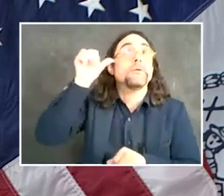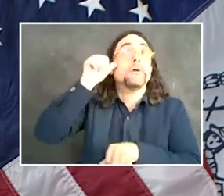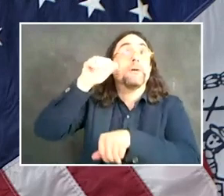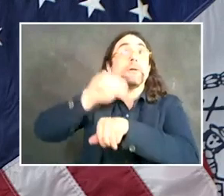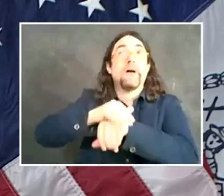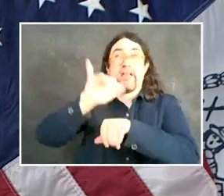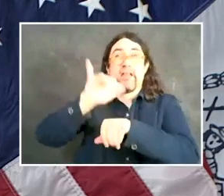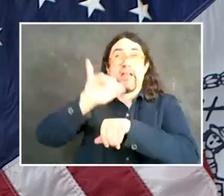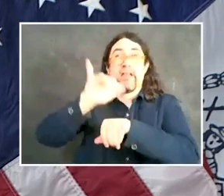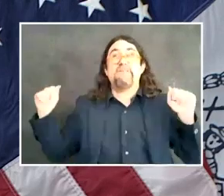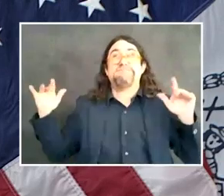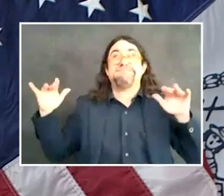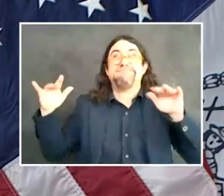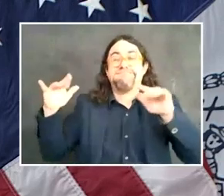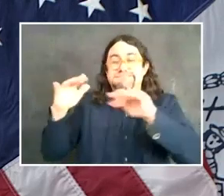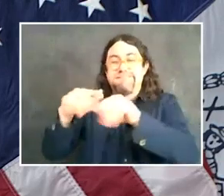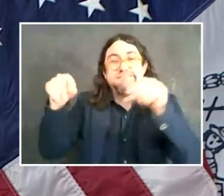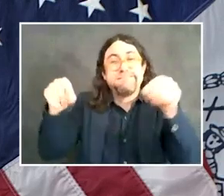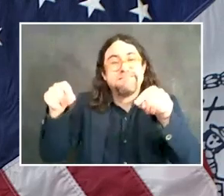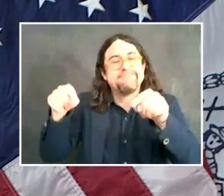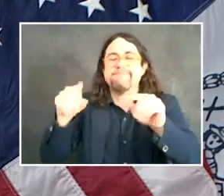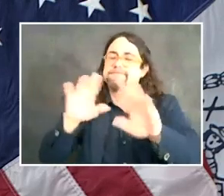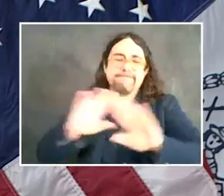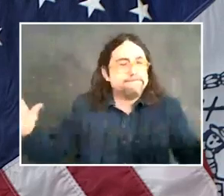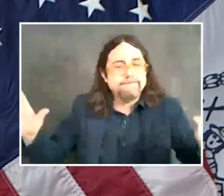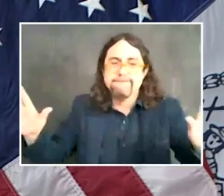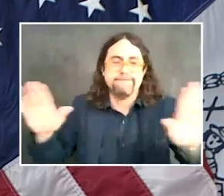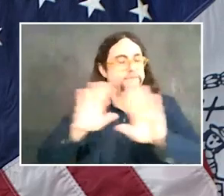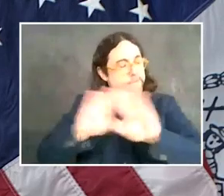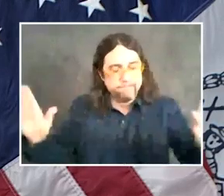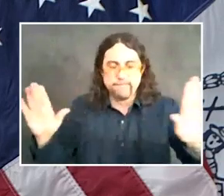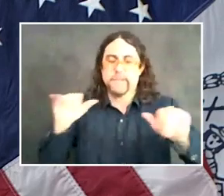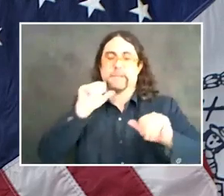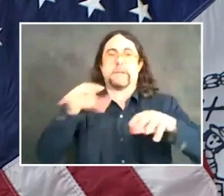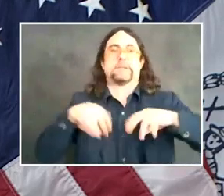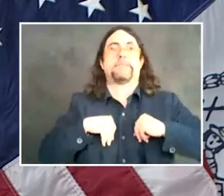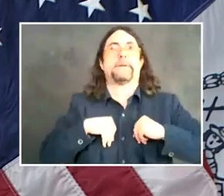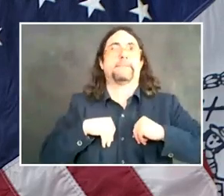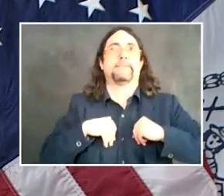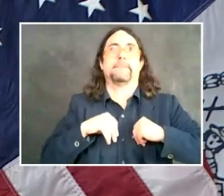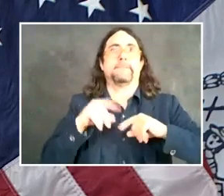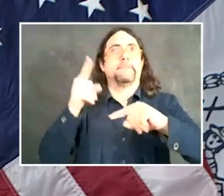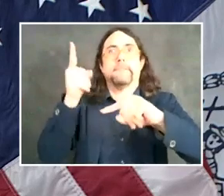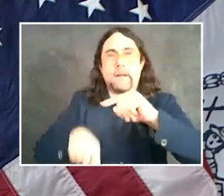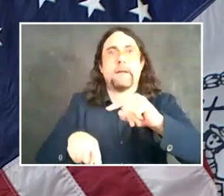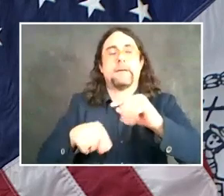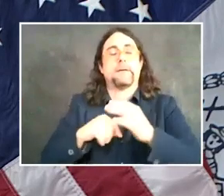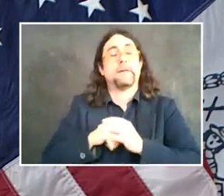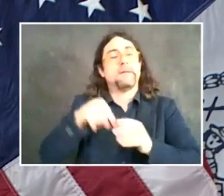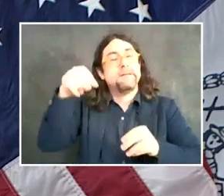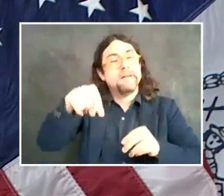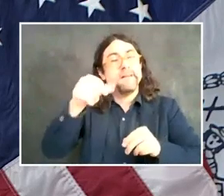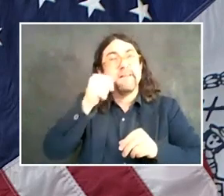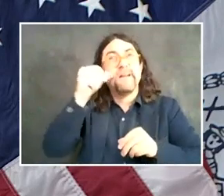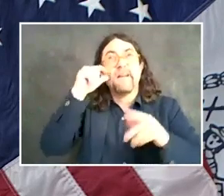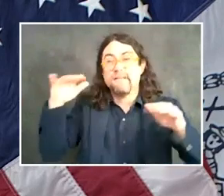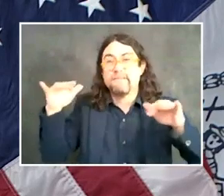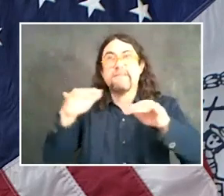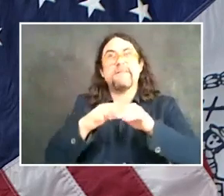OR BEACHES OR TENNIS. YOU'RE TALKING ABOUT WHAT INDIVIDUALS DO. WE SAW LAST NIGHT WAS